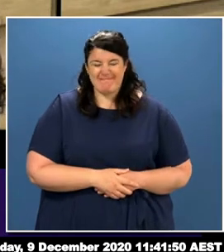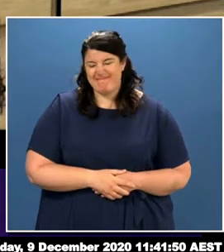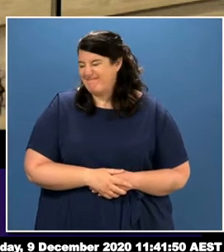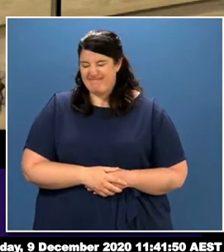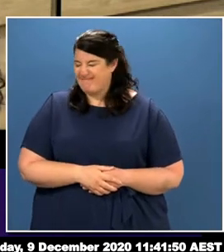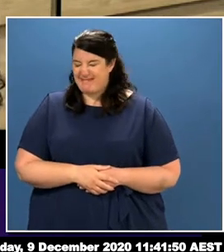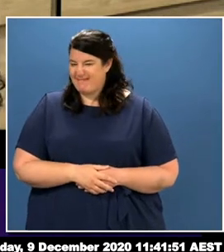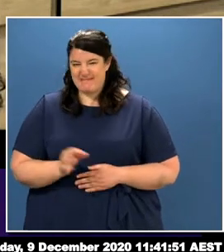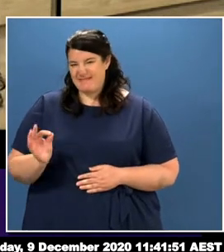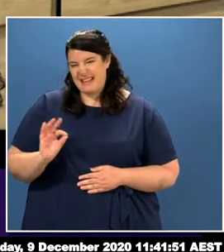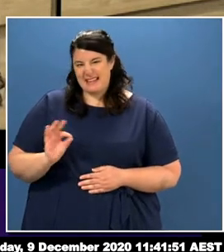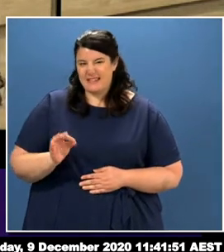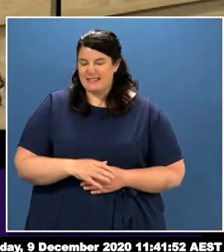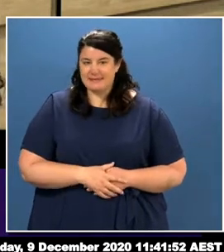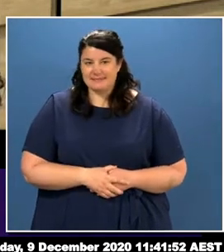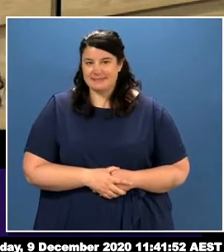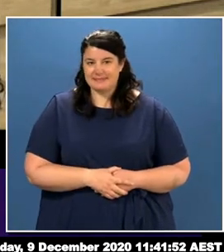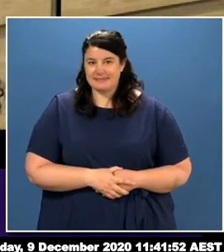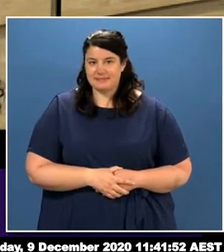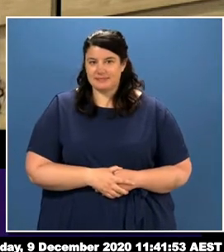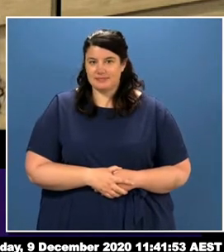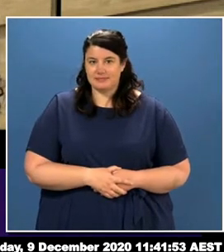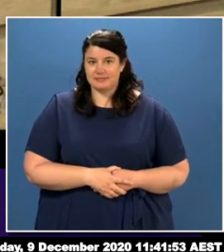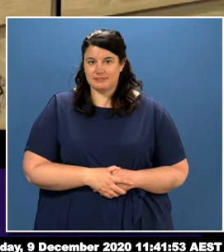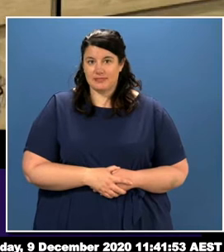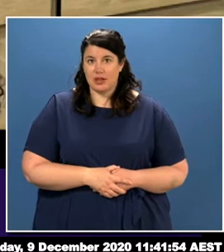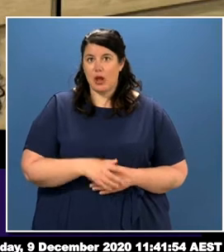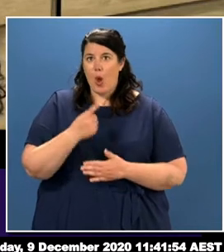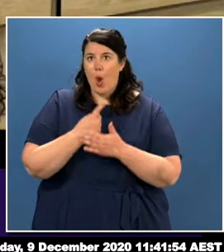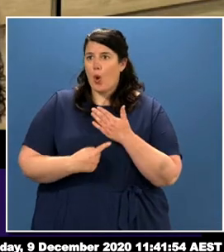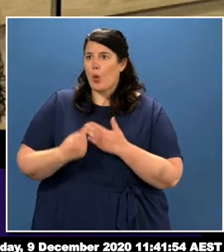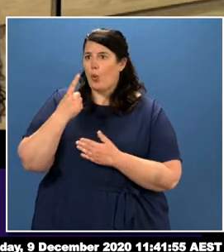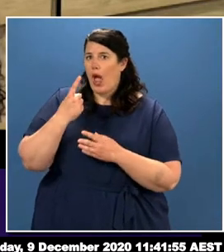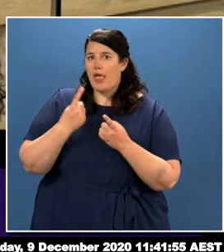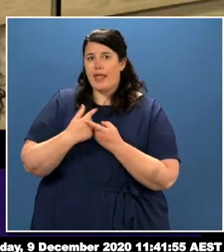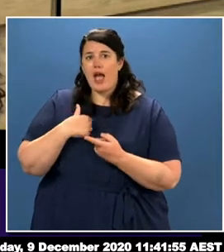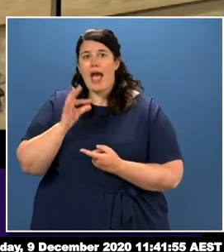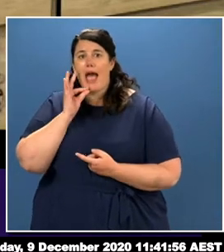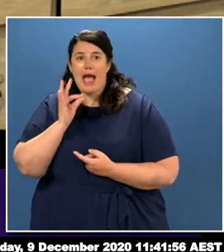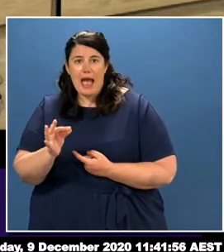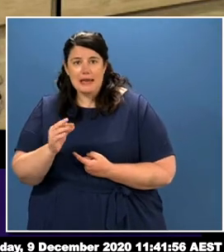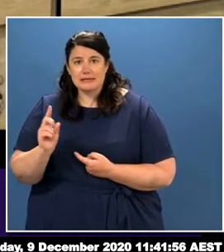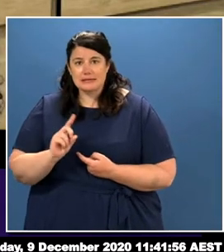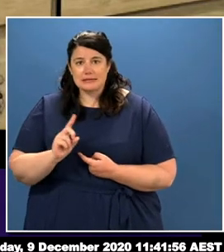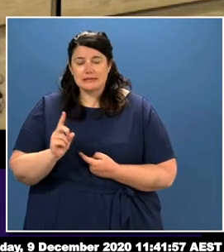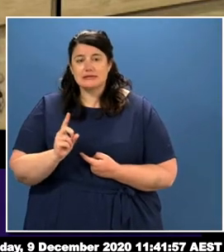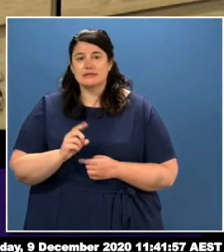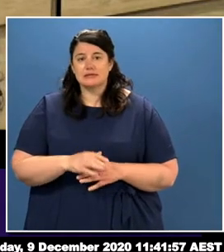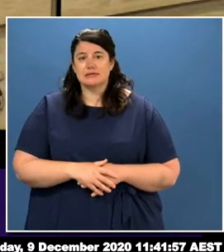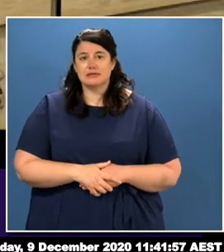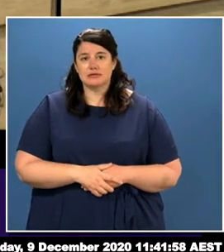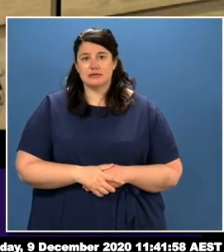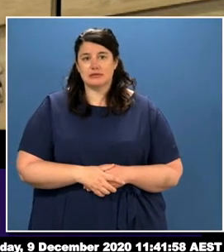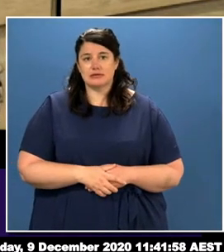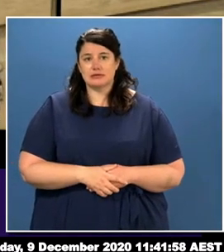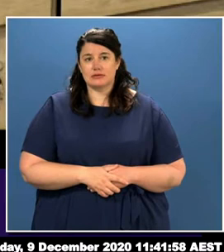I think the only other thing I think I requested was I would fly there